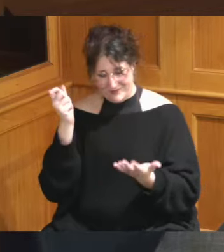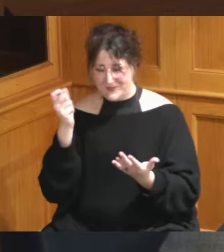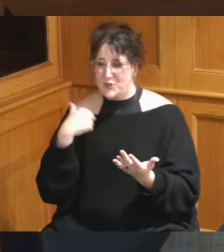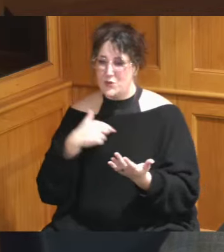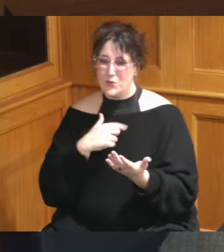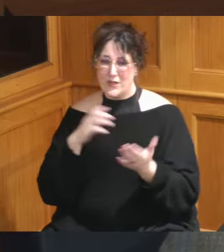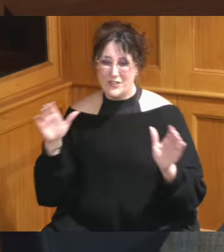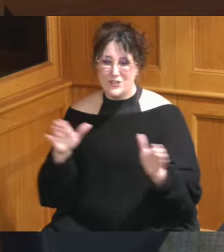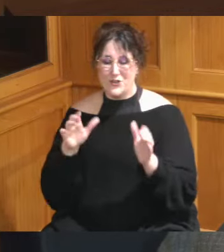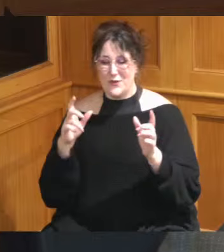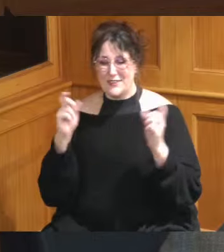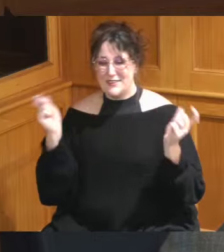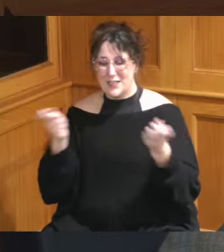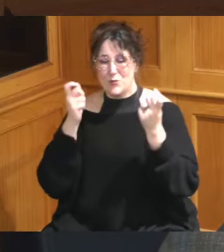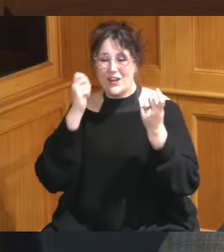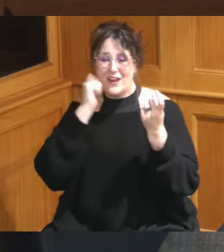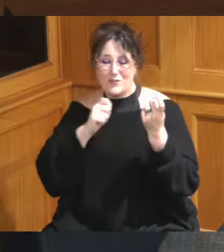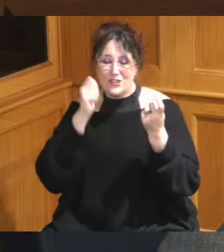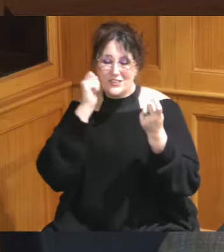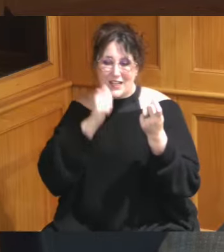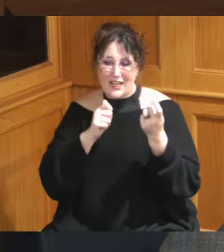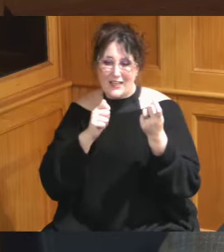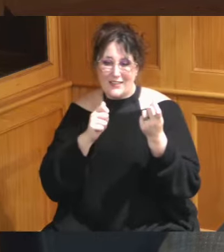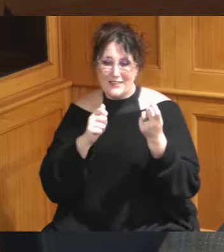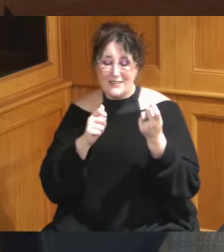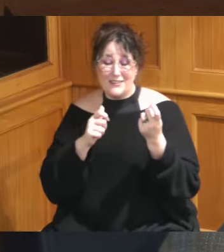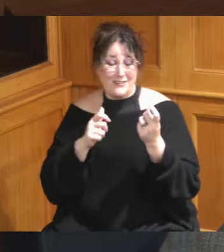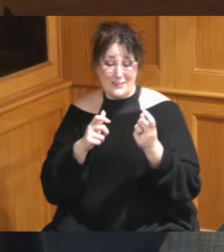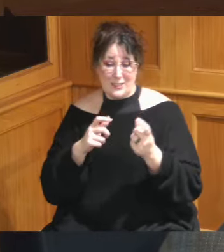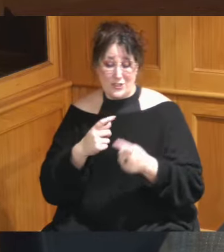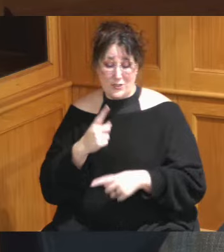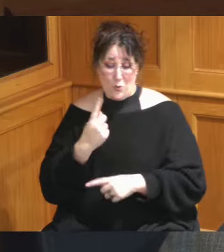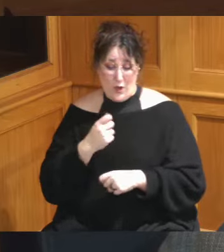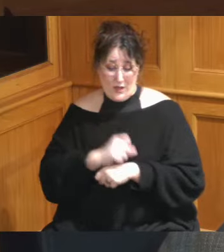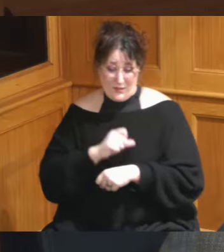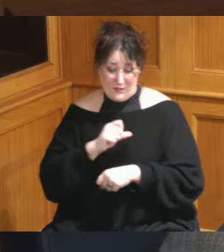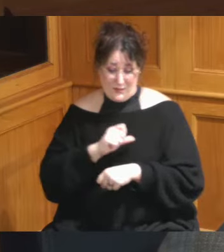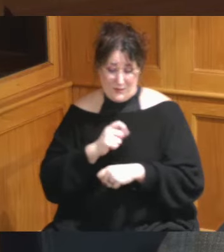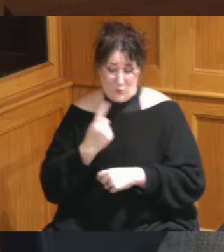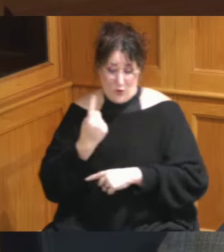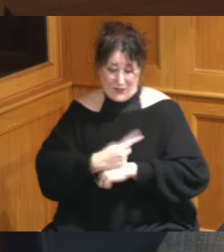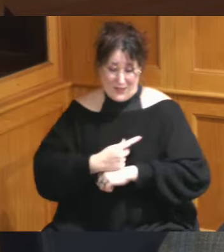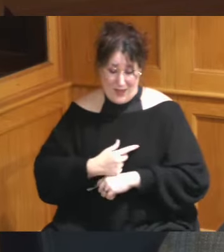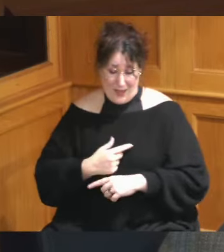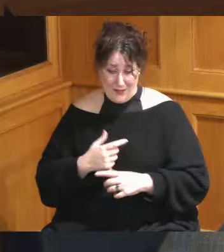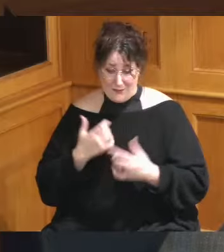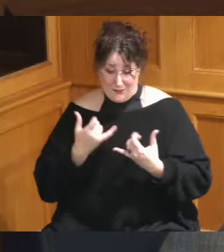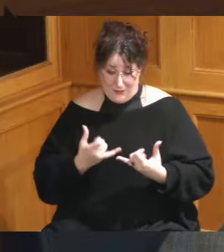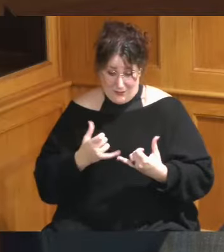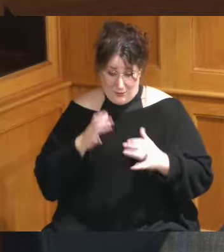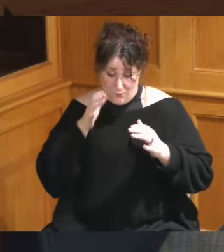is celebrate each day and take it day by day. So today is a good day, safety, affordability,